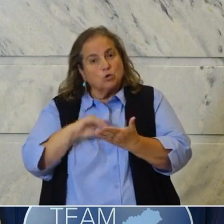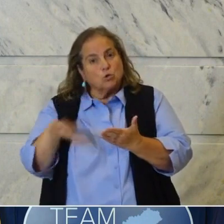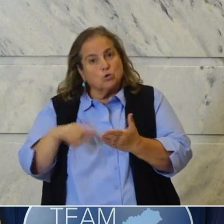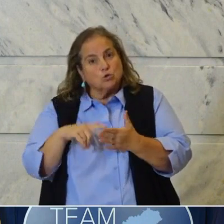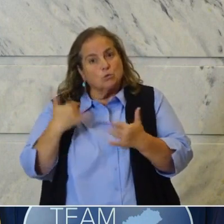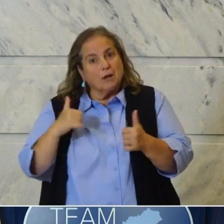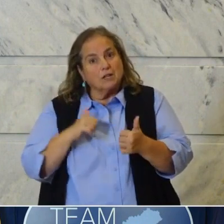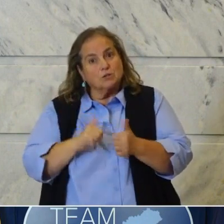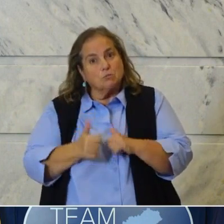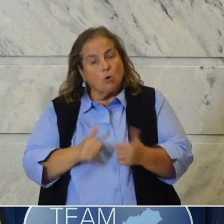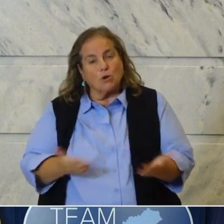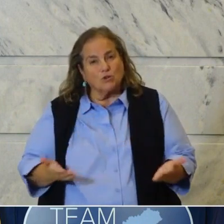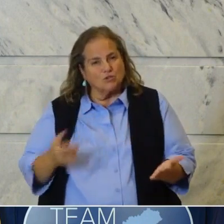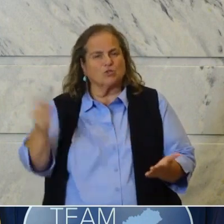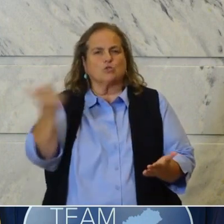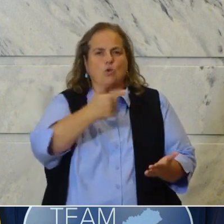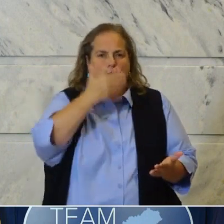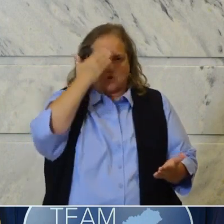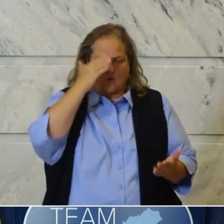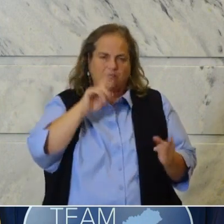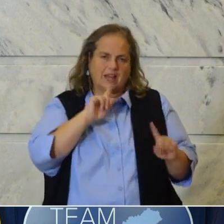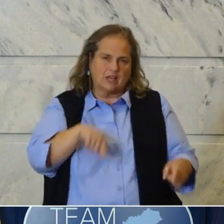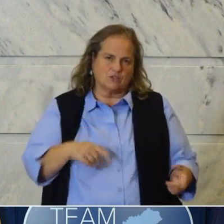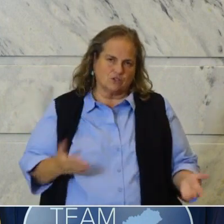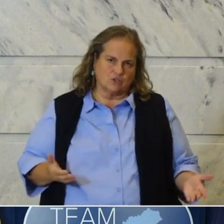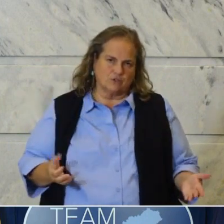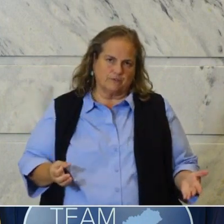I think you all know the answer to that. So let's go on to the next life.